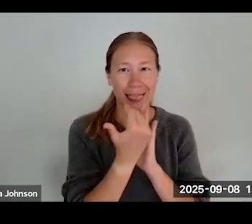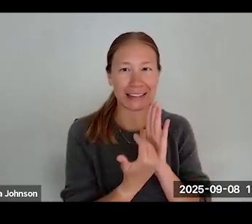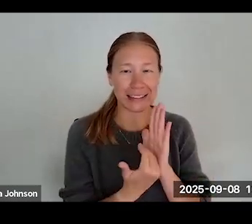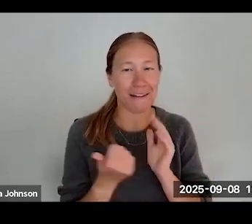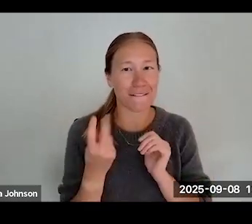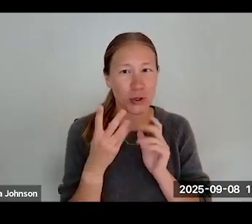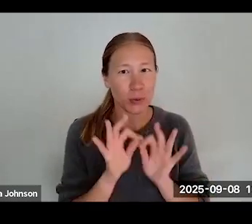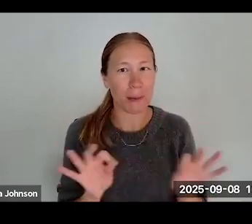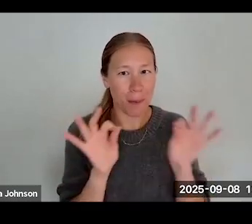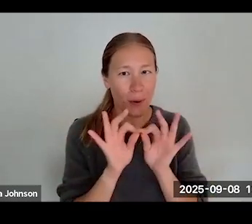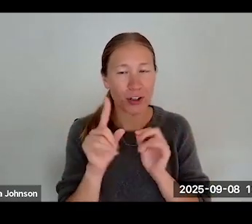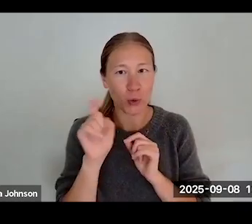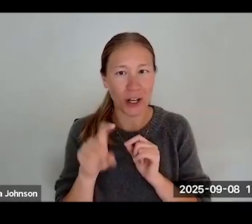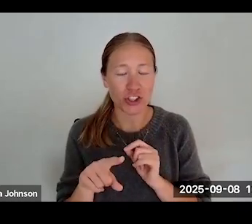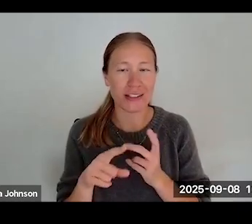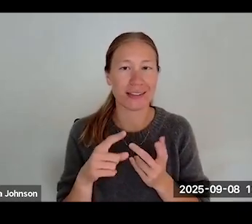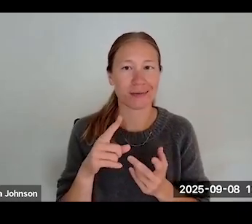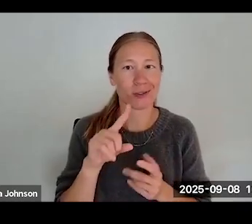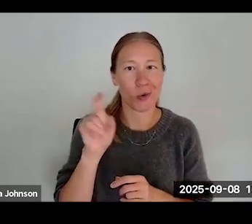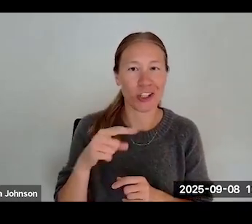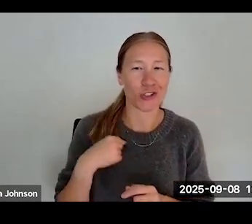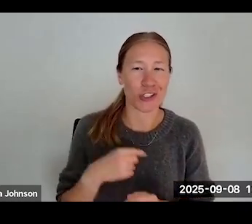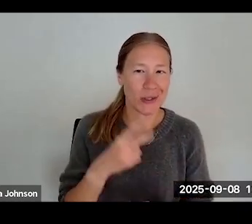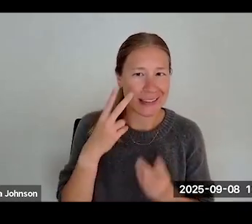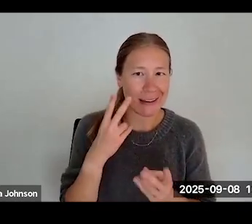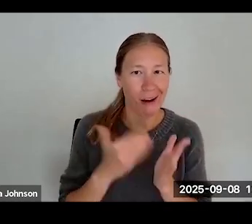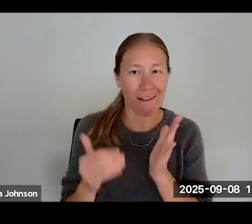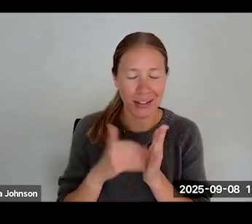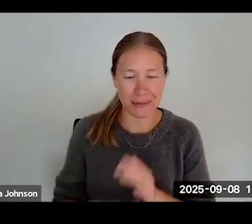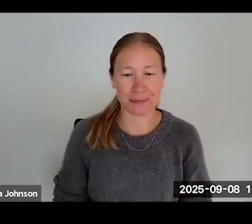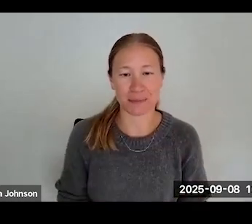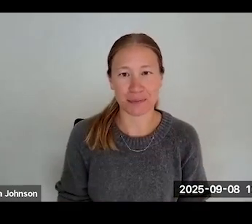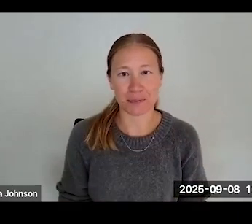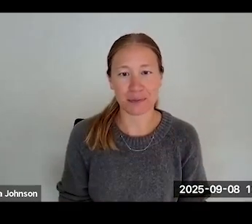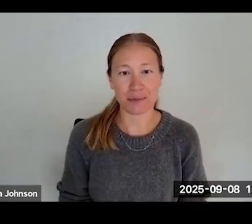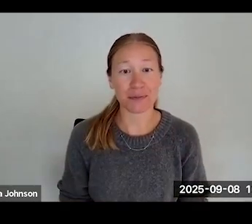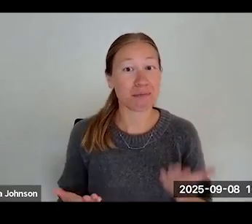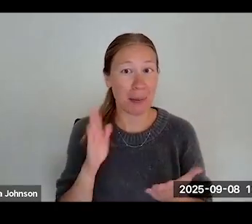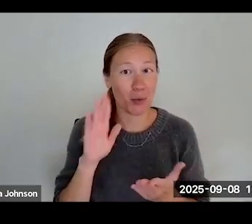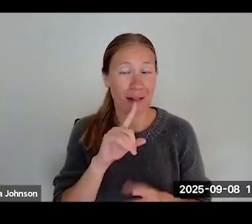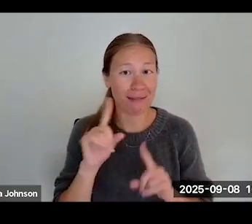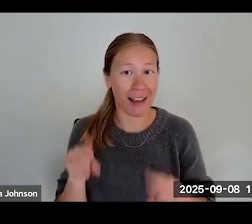so we may go through a few of those. But we also, we'll just start off